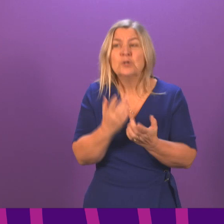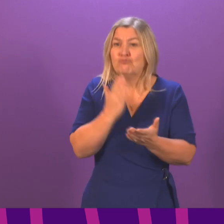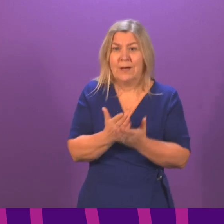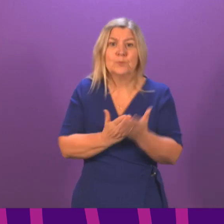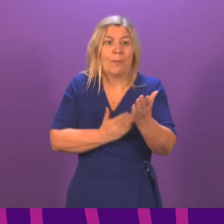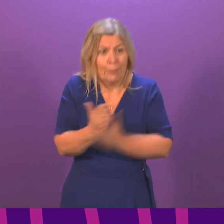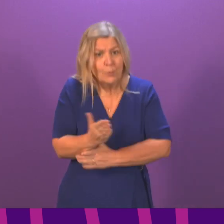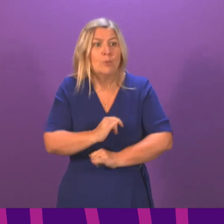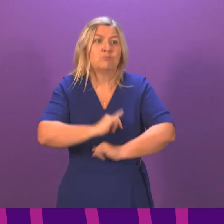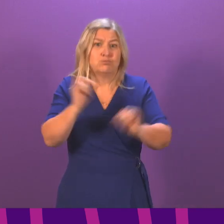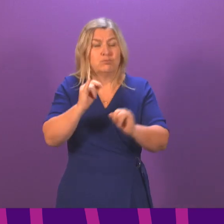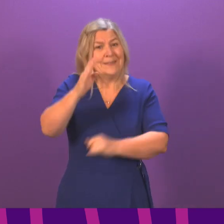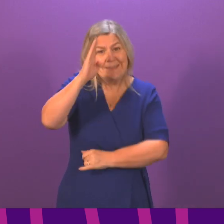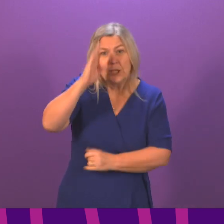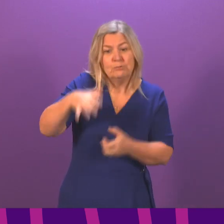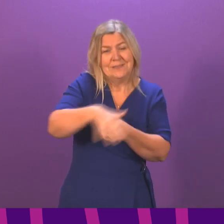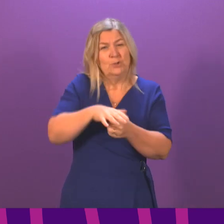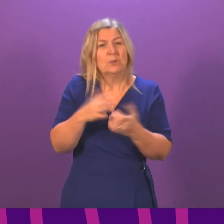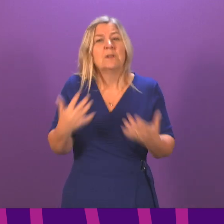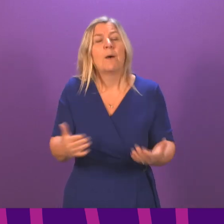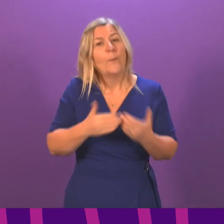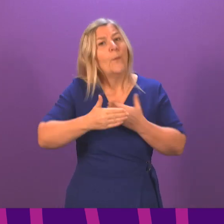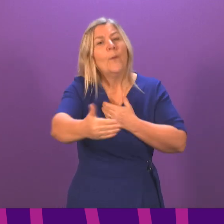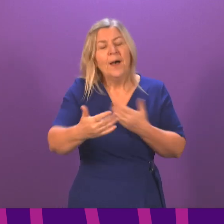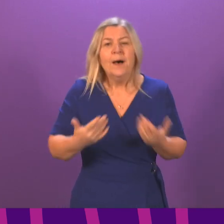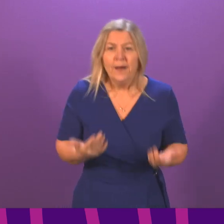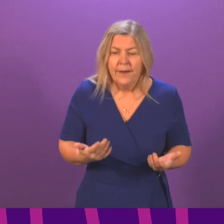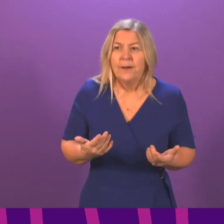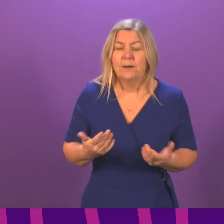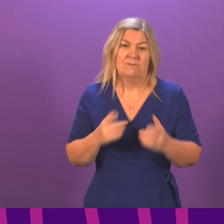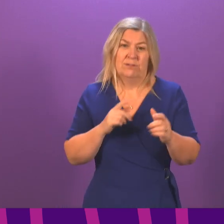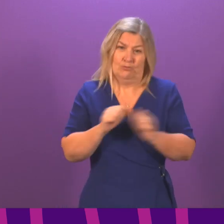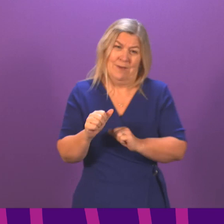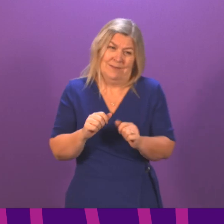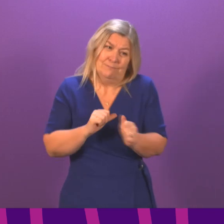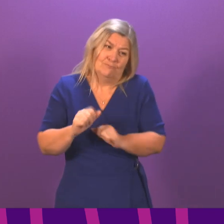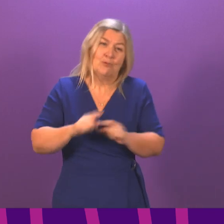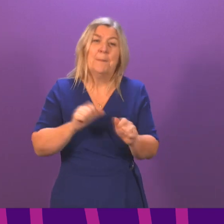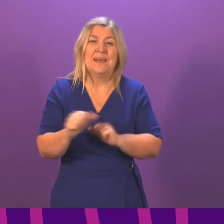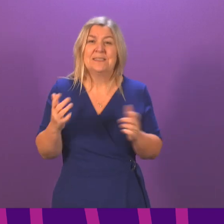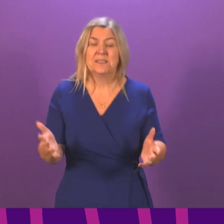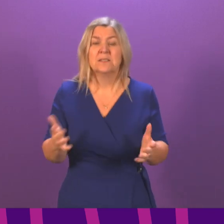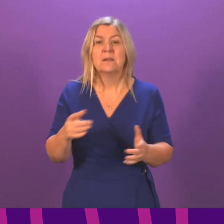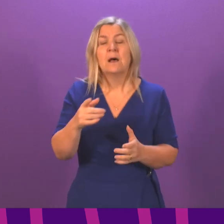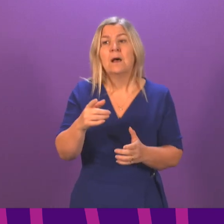for many people, dangerous situation. The reason why people are unable to visit loved